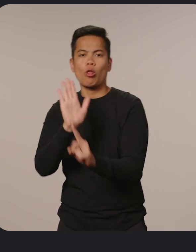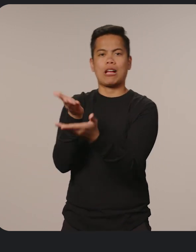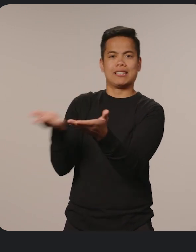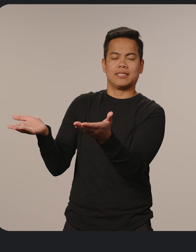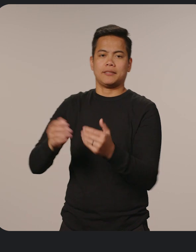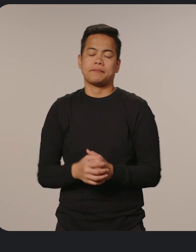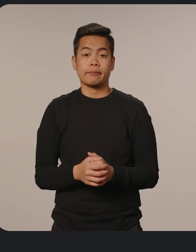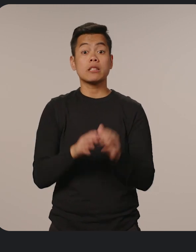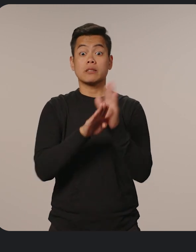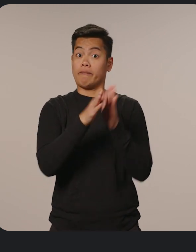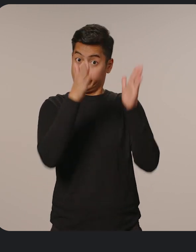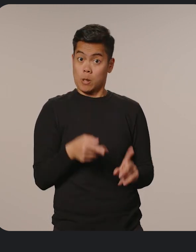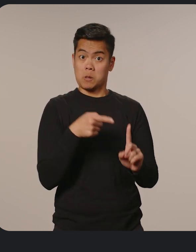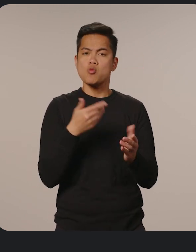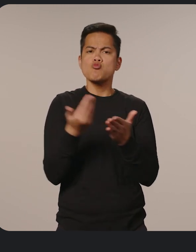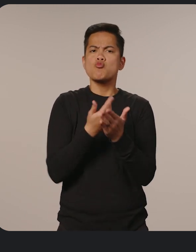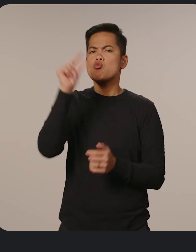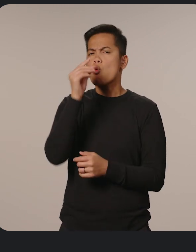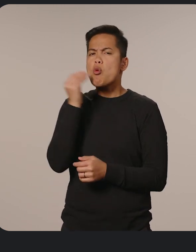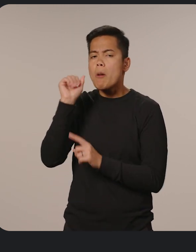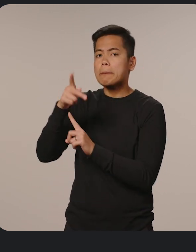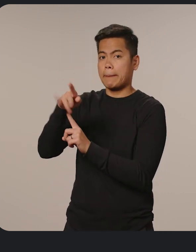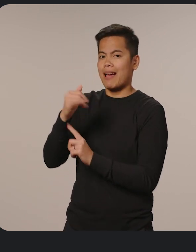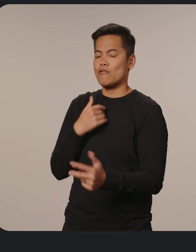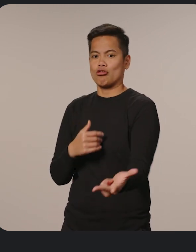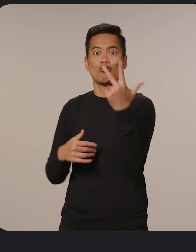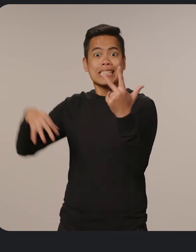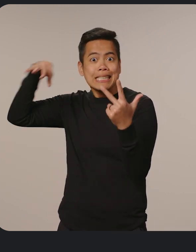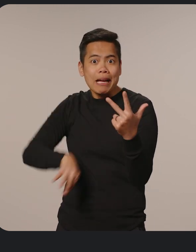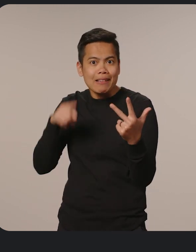As a developer, these new Google Home APIs have three benefits for you.